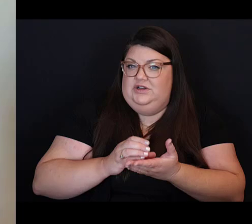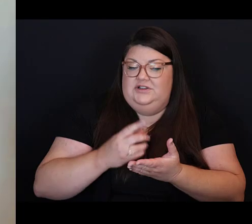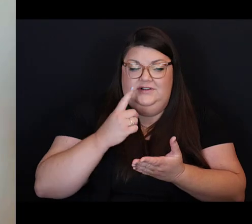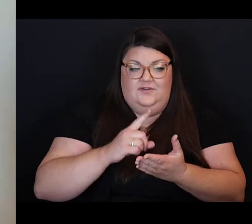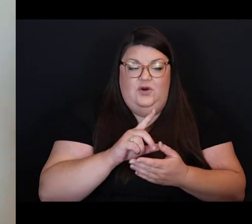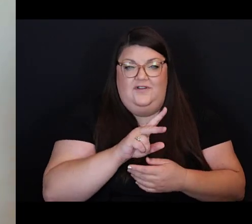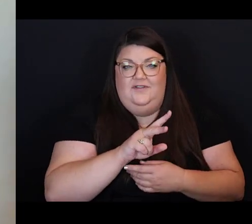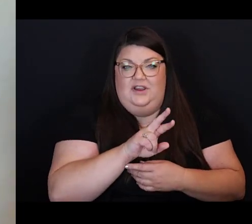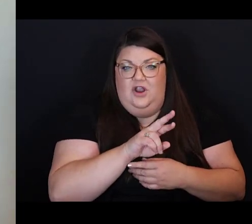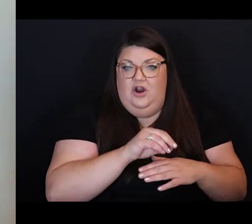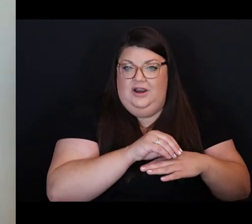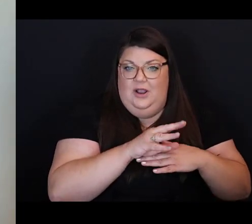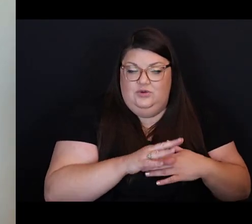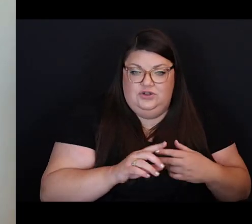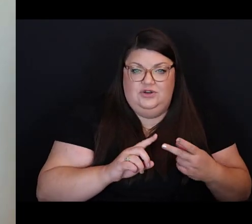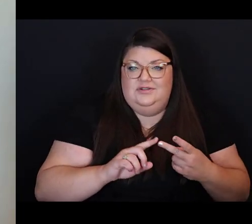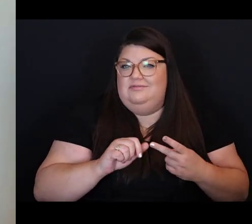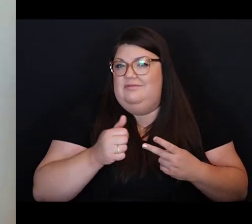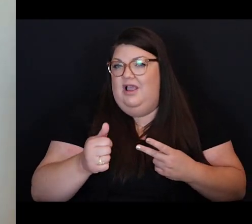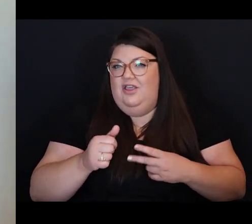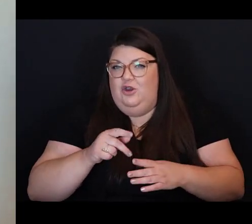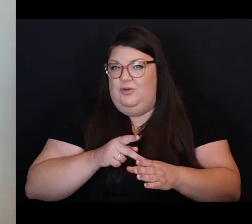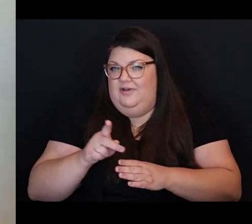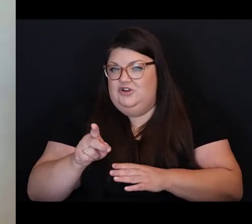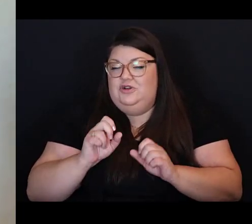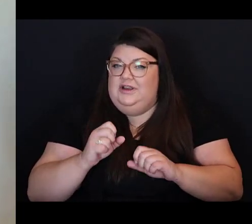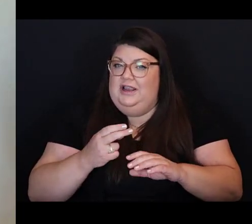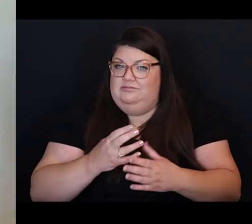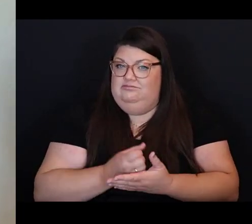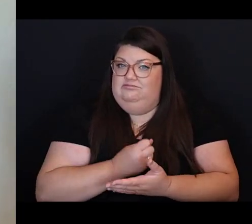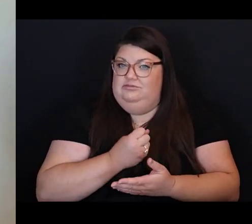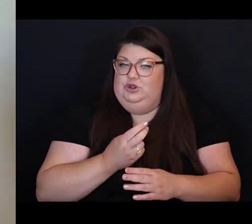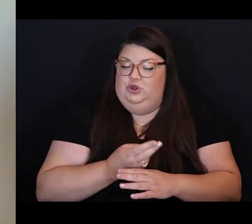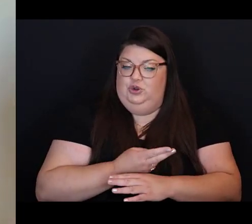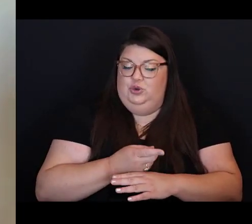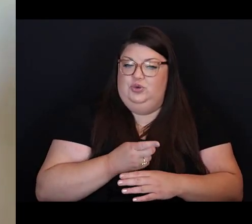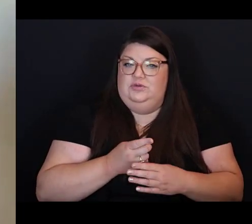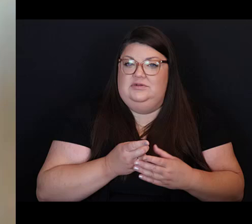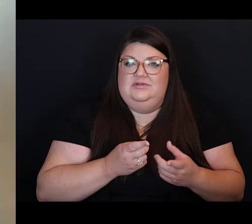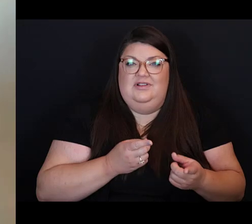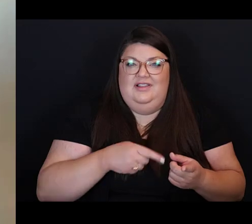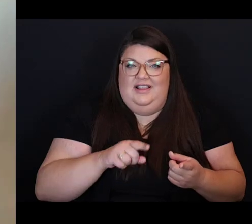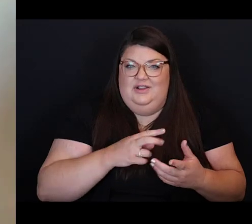and other rehabilitation professionals can utilize resources like the self-employment